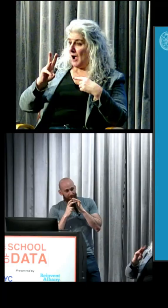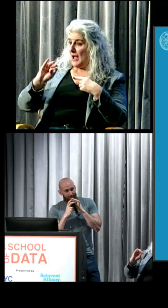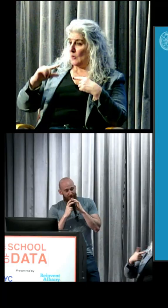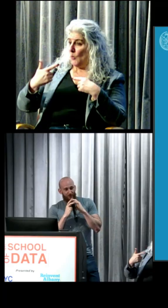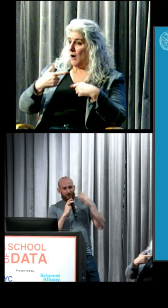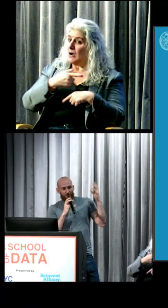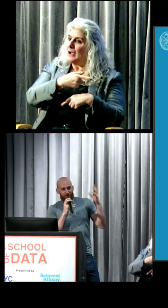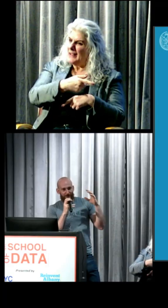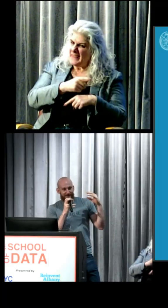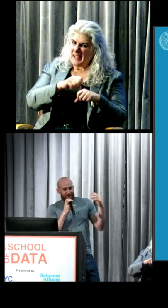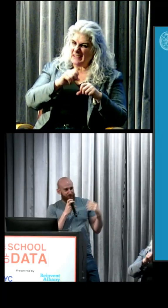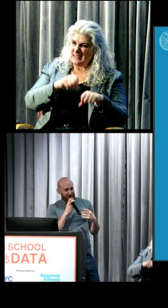That sounds good. That sounds great. Awesome.